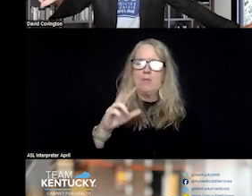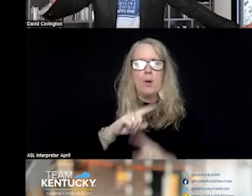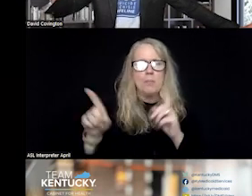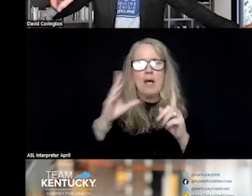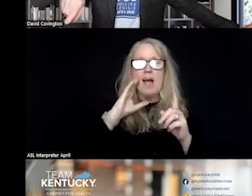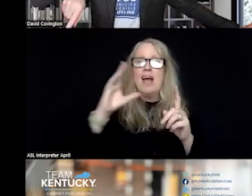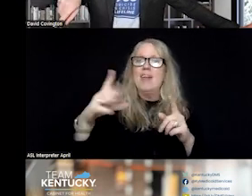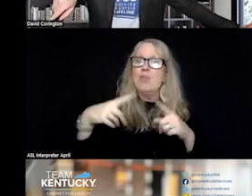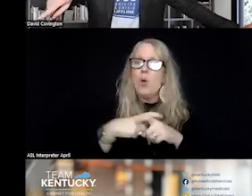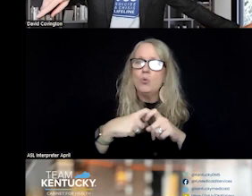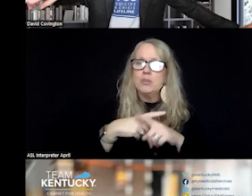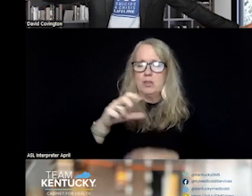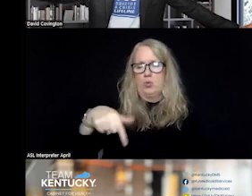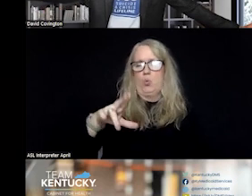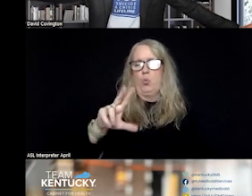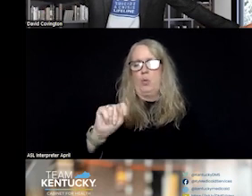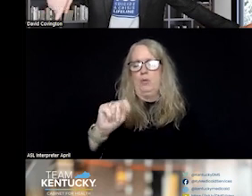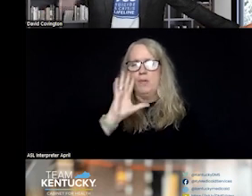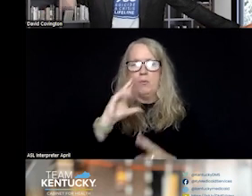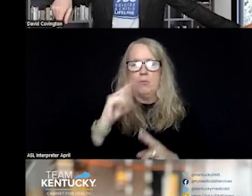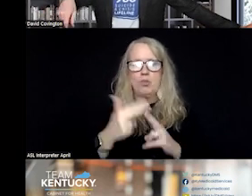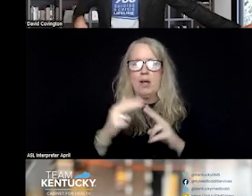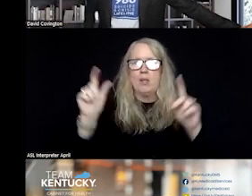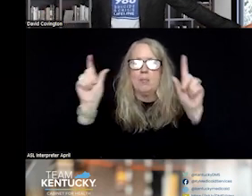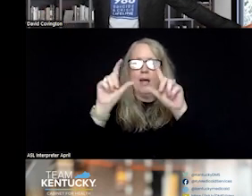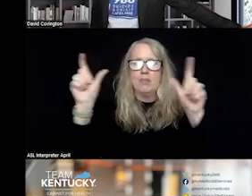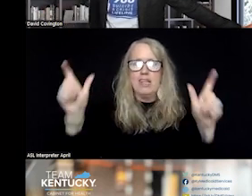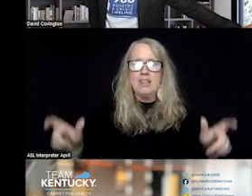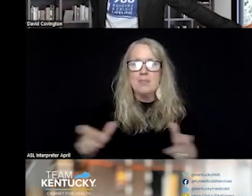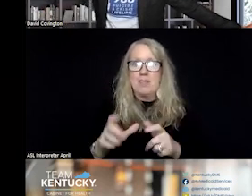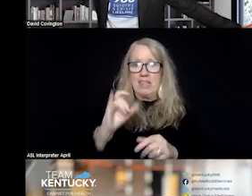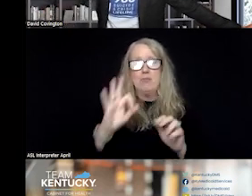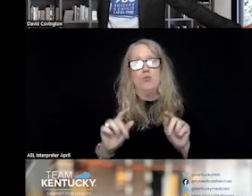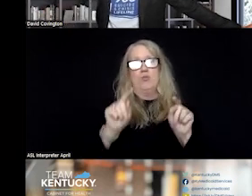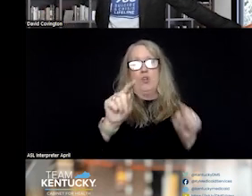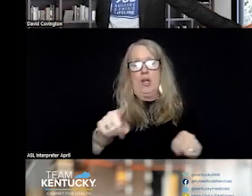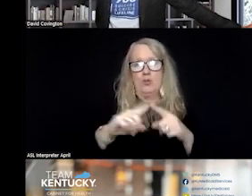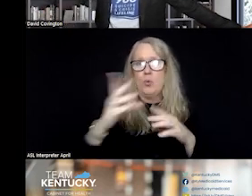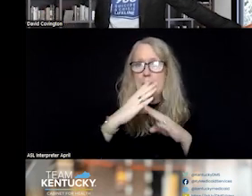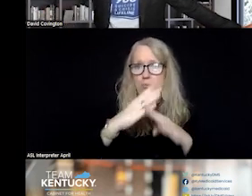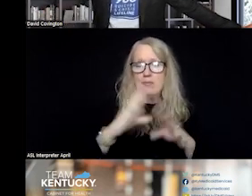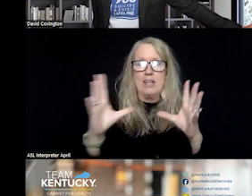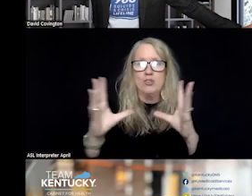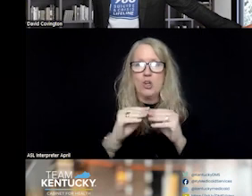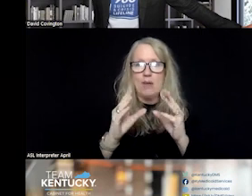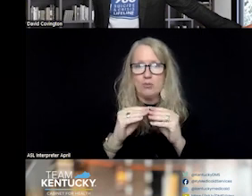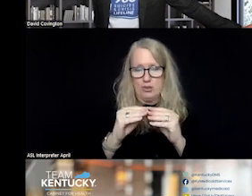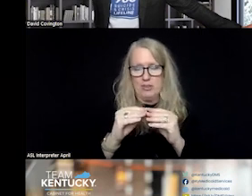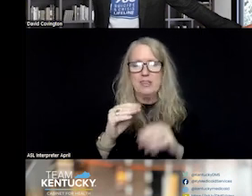DOCTOR EVANS WAS MENTIONING. IF YOU HAVE BEEN TO A SUICIDE PREVENTION CONFERENCE, IT IS NOT UNCOMMON FOR PEOPLE TO HAVE